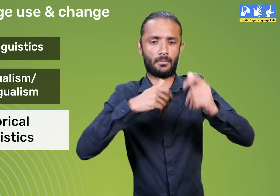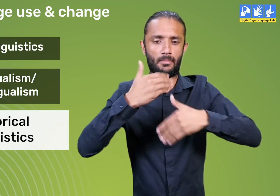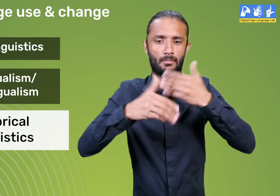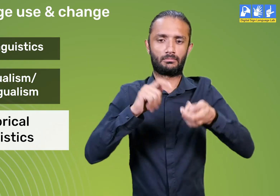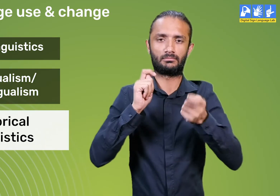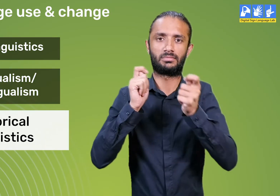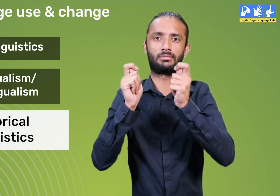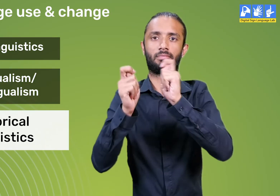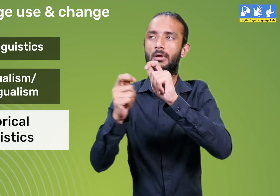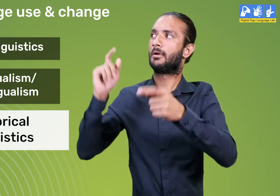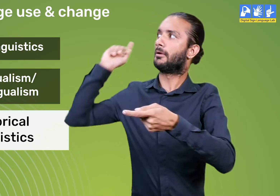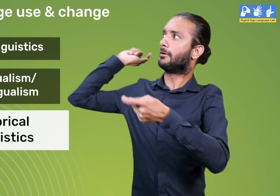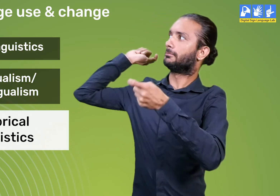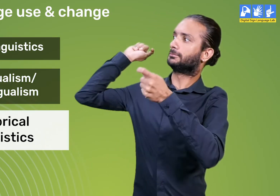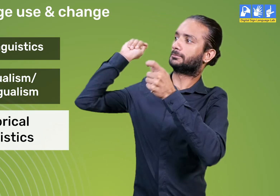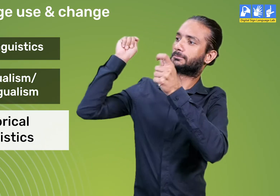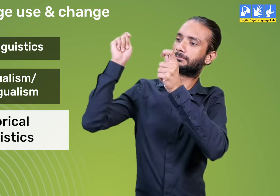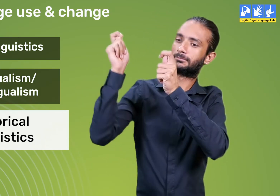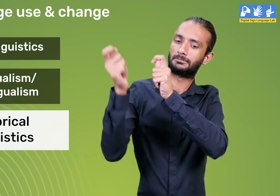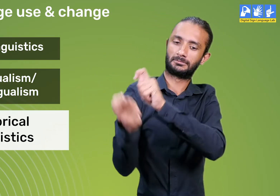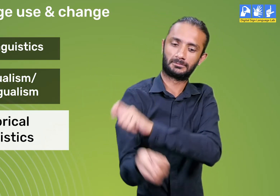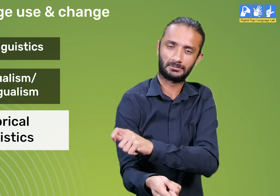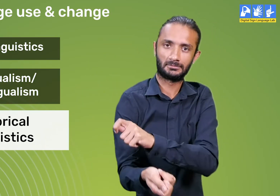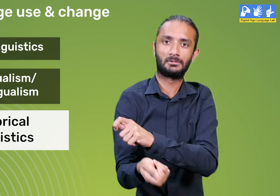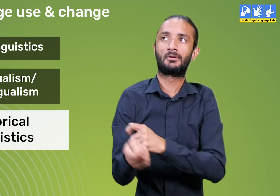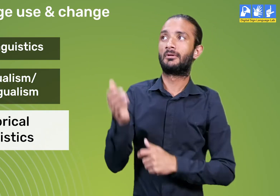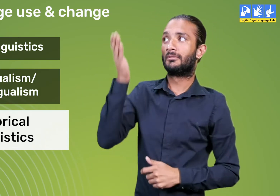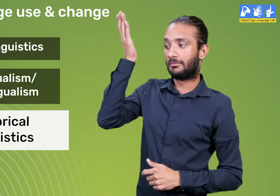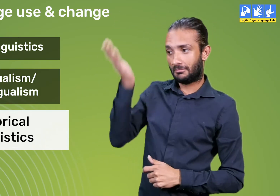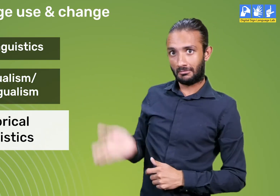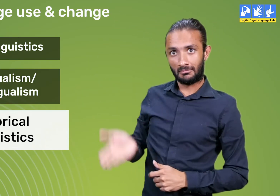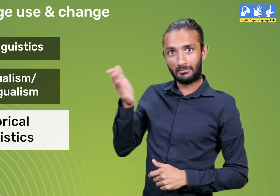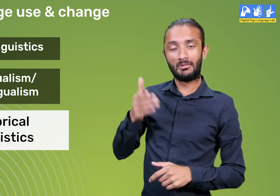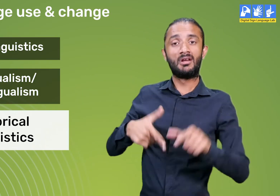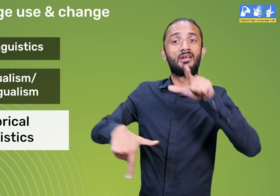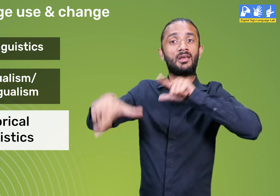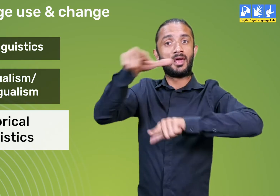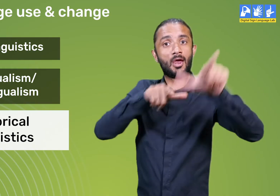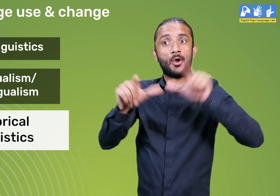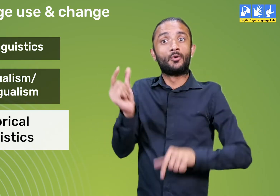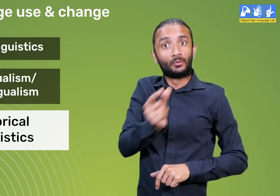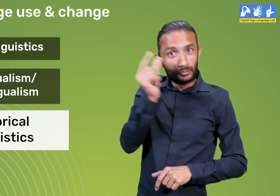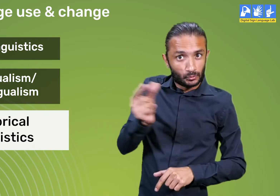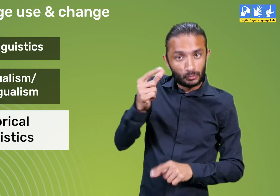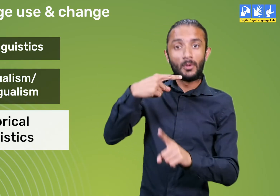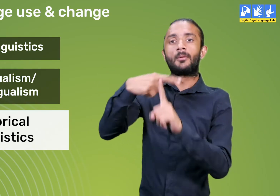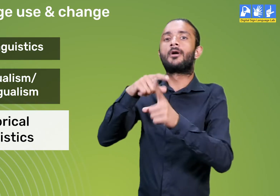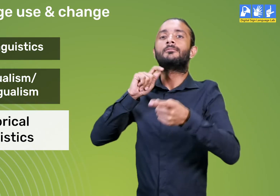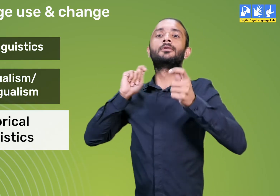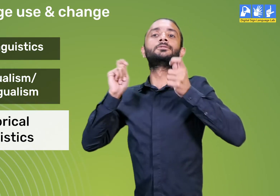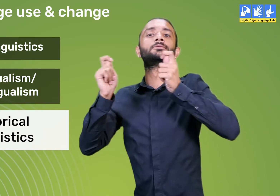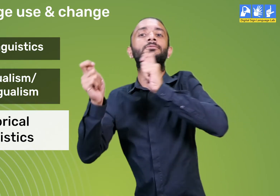so , all these comes under the language use and change .